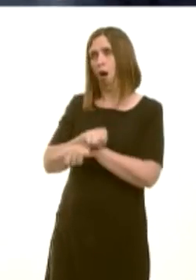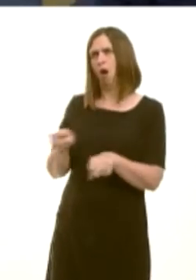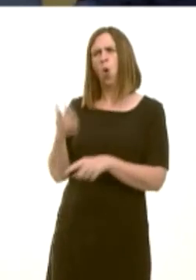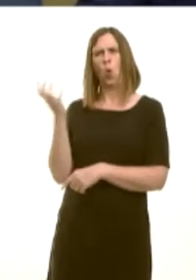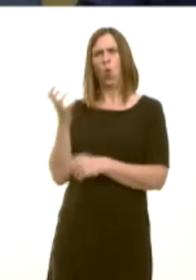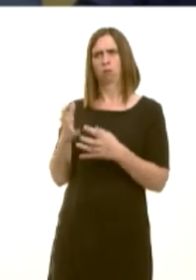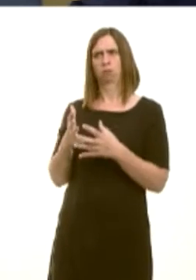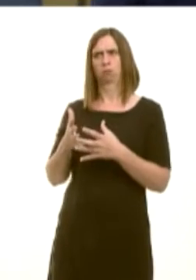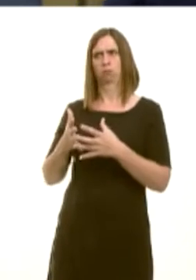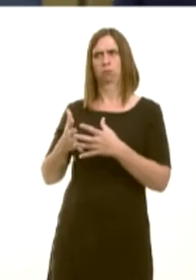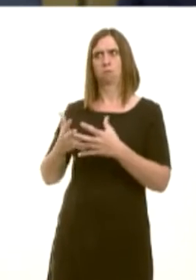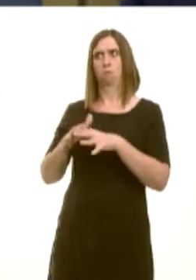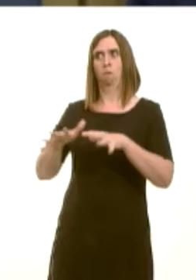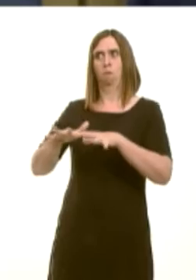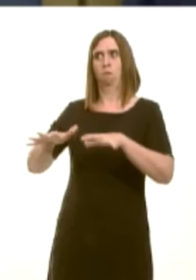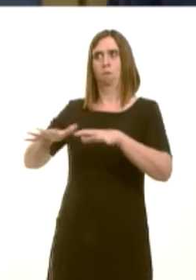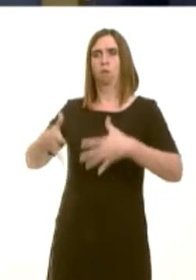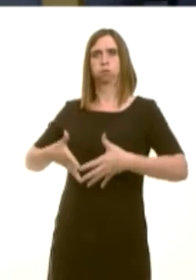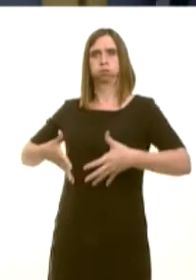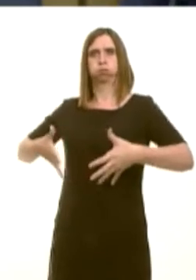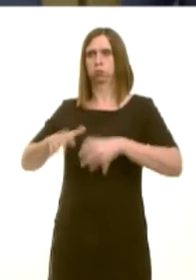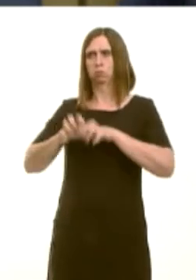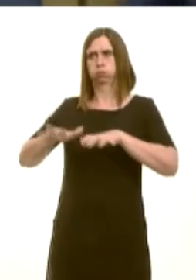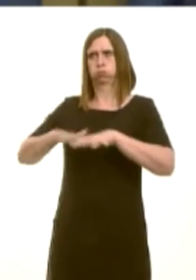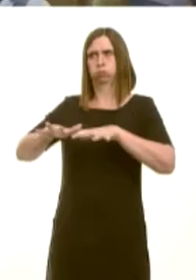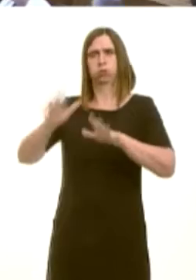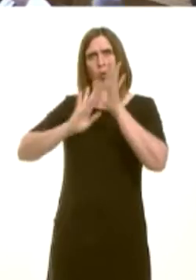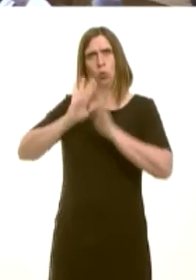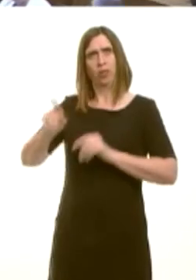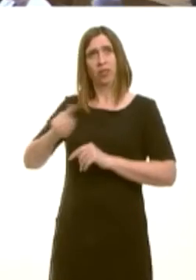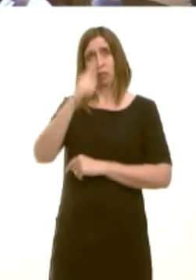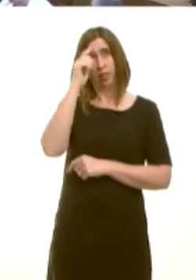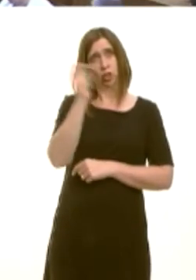the rise, do you think itís now time for you to rethink your stance on a tax on sugary